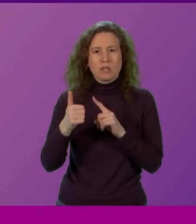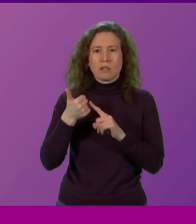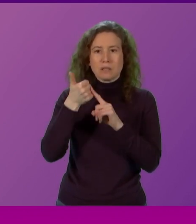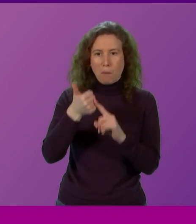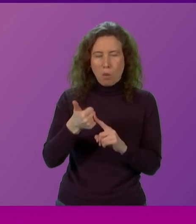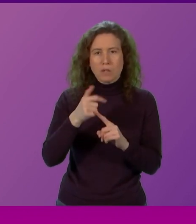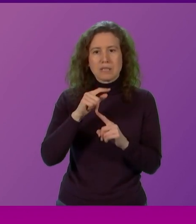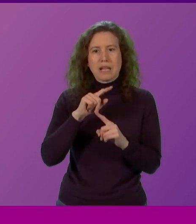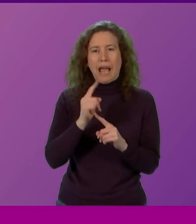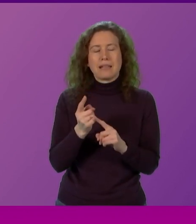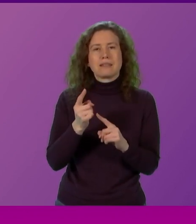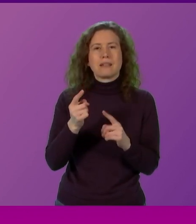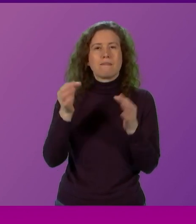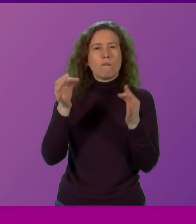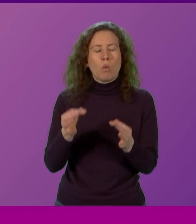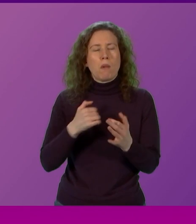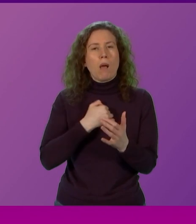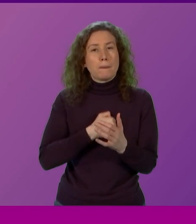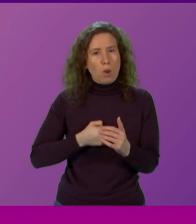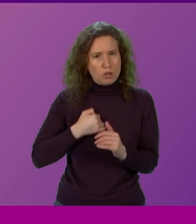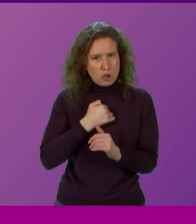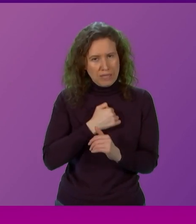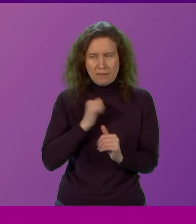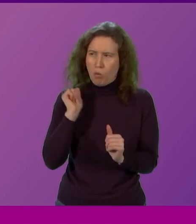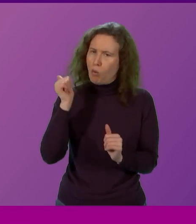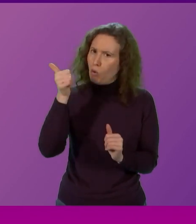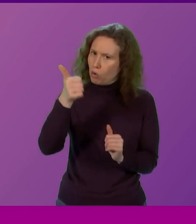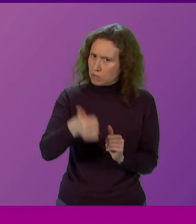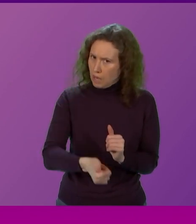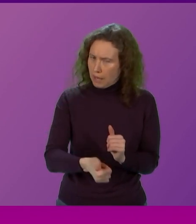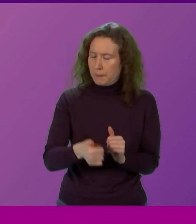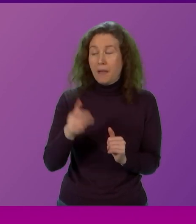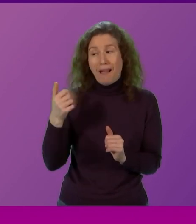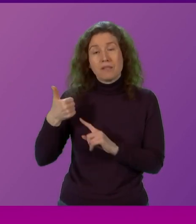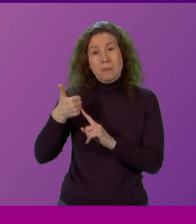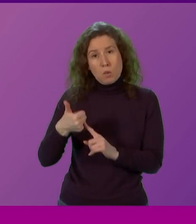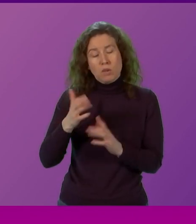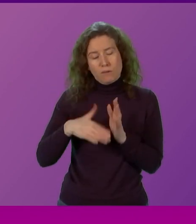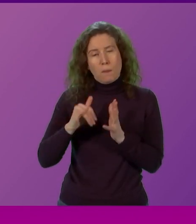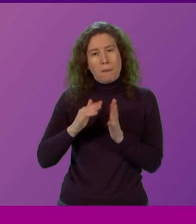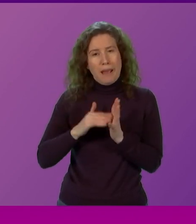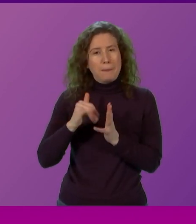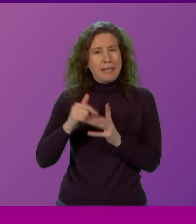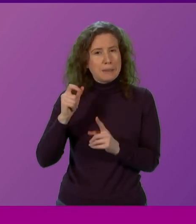and a formal apology for a very long time, and they have support from MSPs in every party